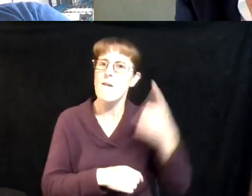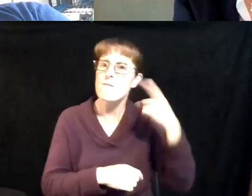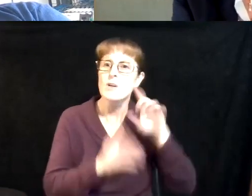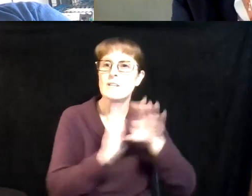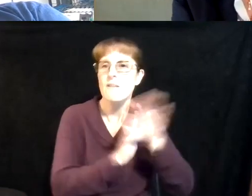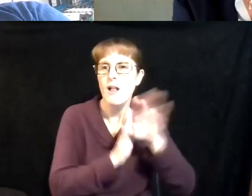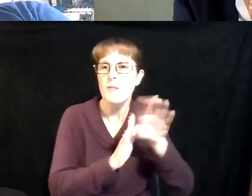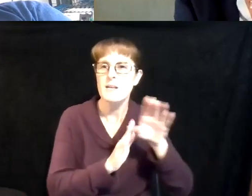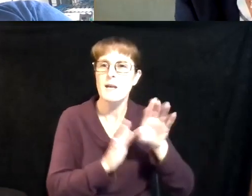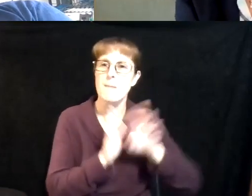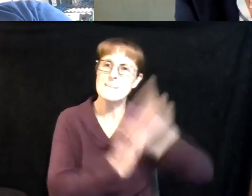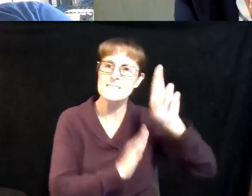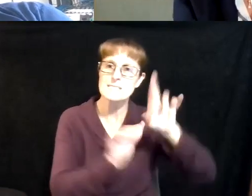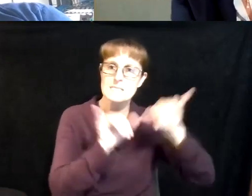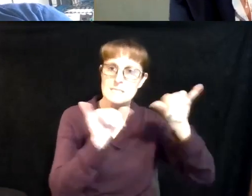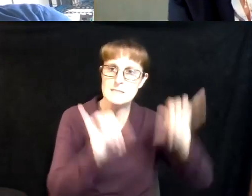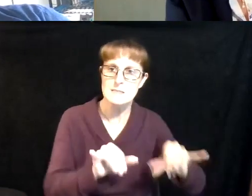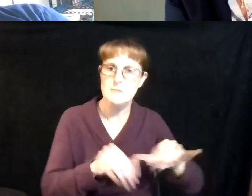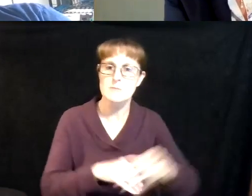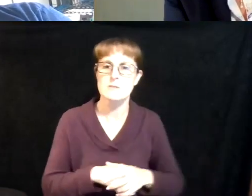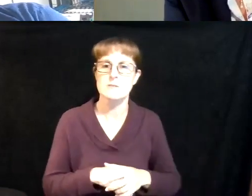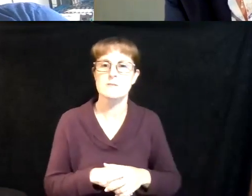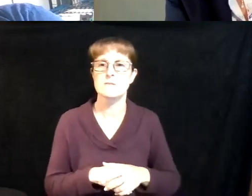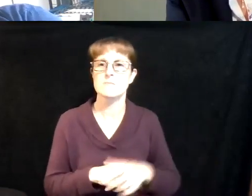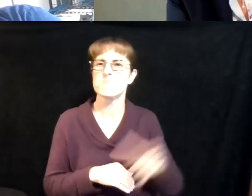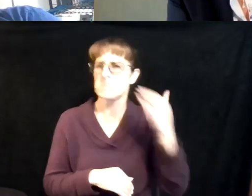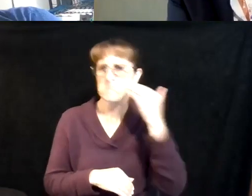It is well-known for its work with sensors and signal devices,